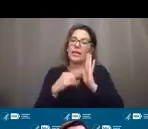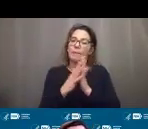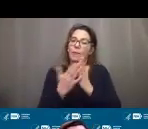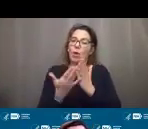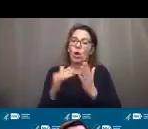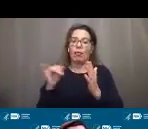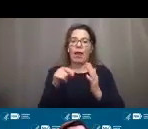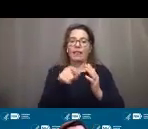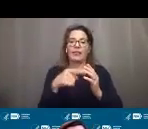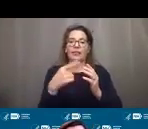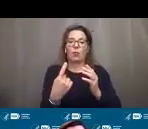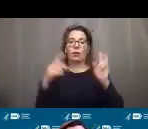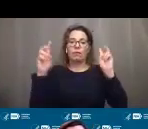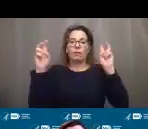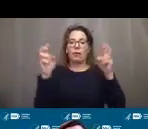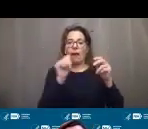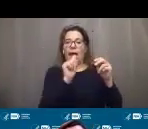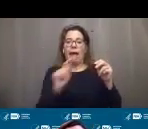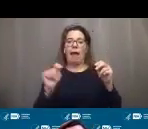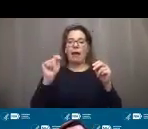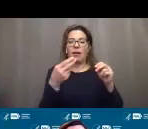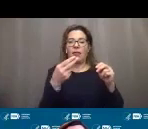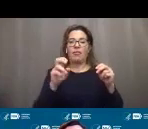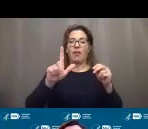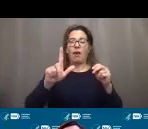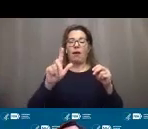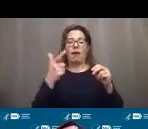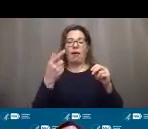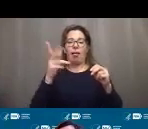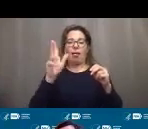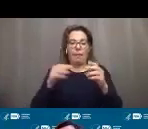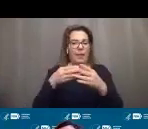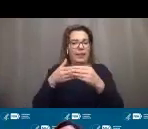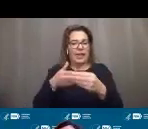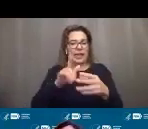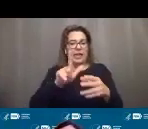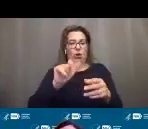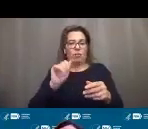that experience that I've had here at the NCI